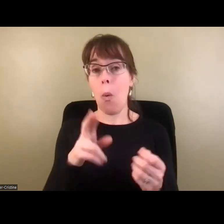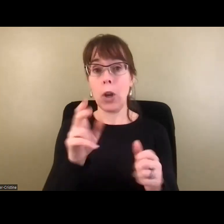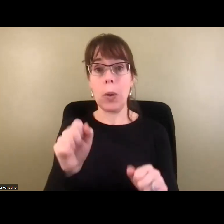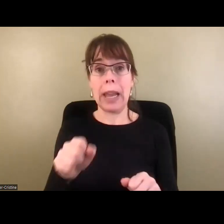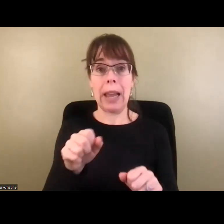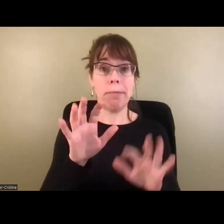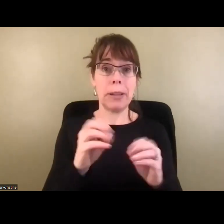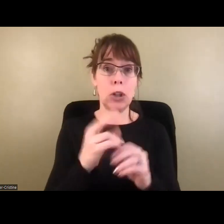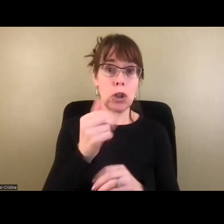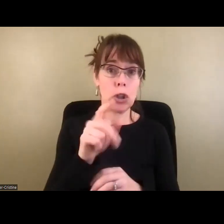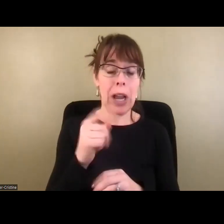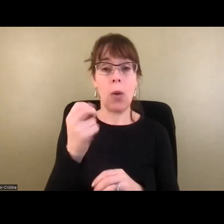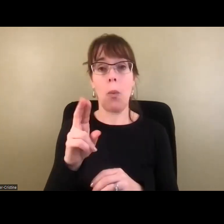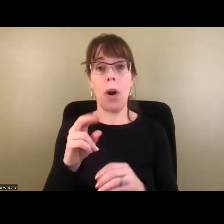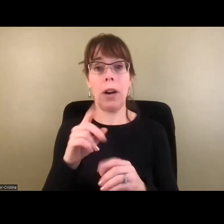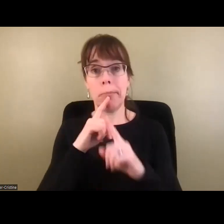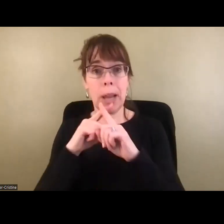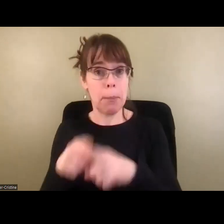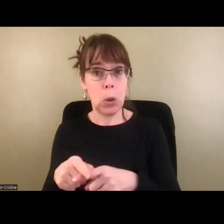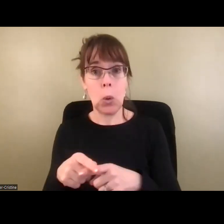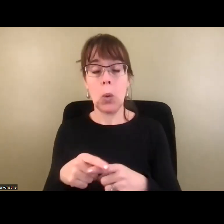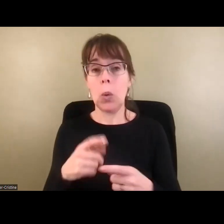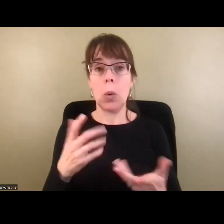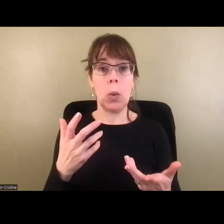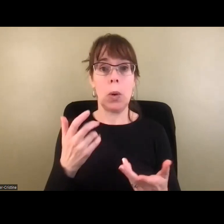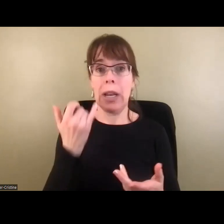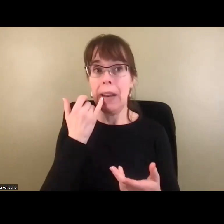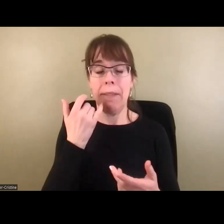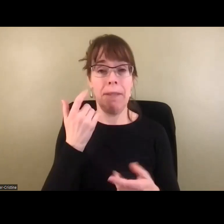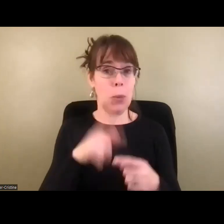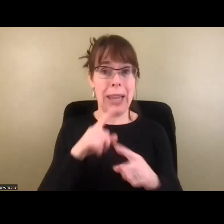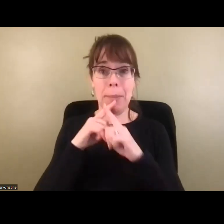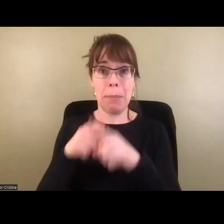to ask a question, if for some reason you cannot unmute yourself, I can do that for you,